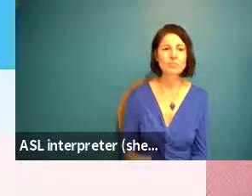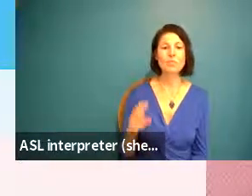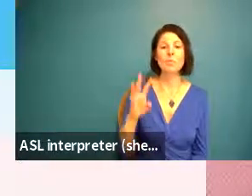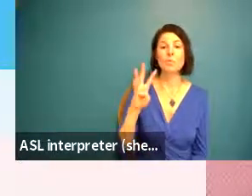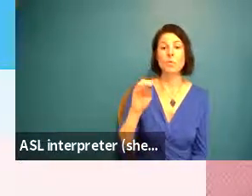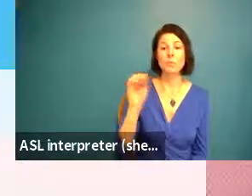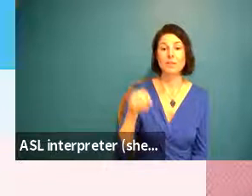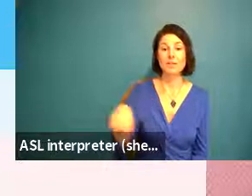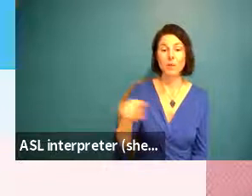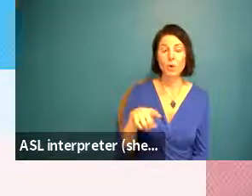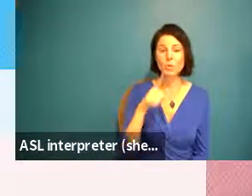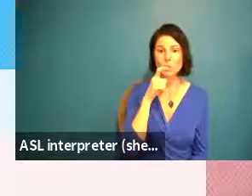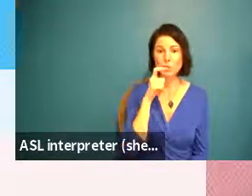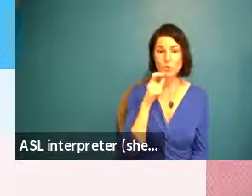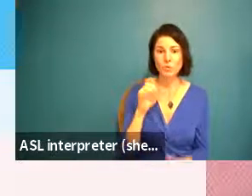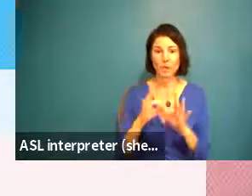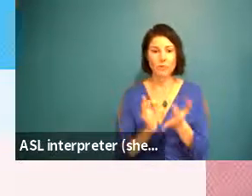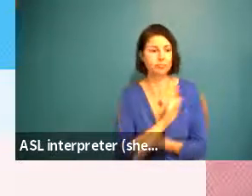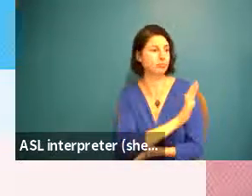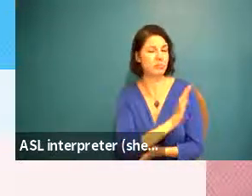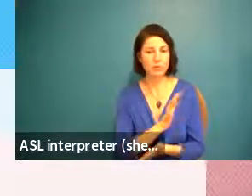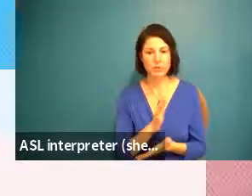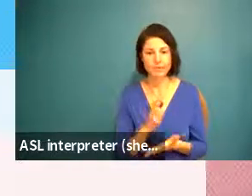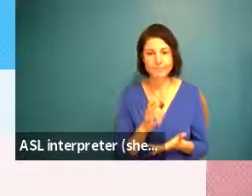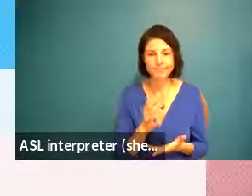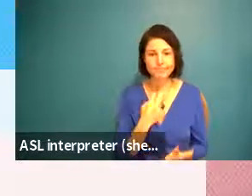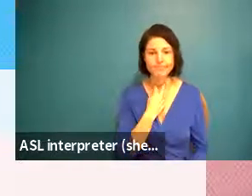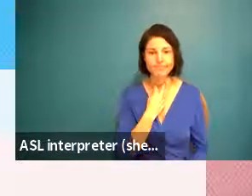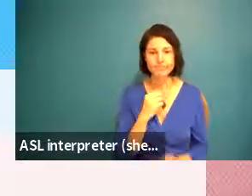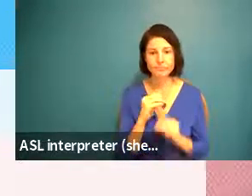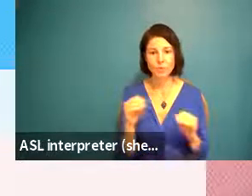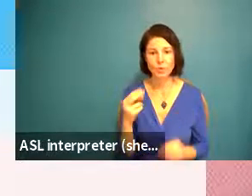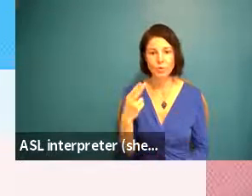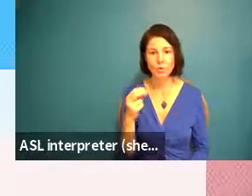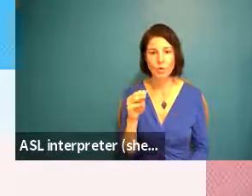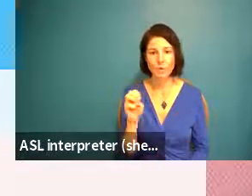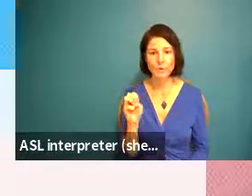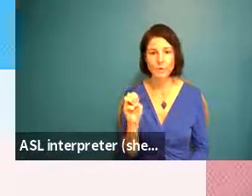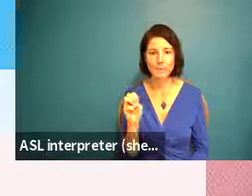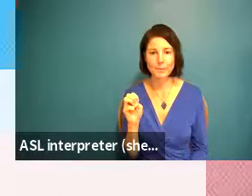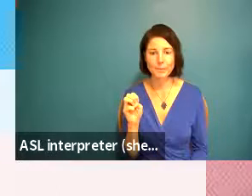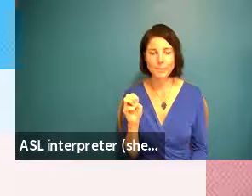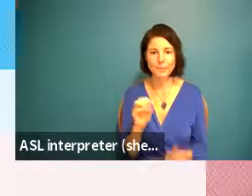which is twice as much as people who as trans people who have support families. So having supportive family makes them much more likely